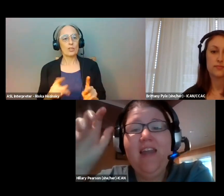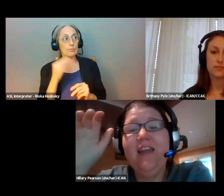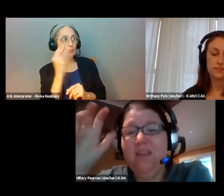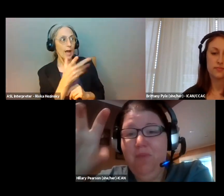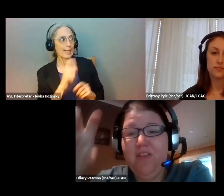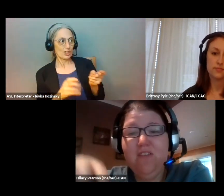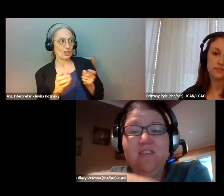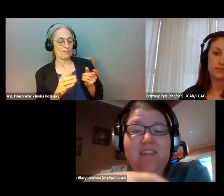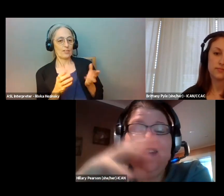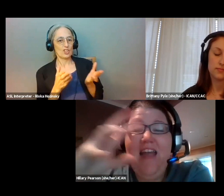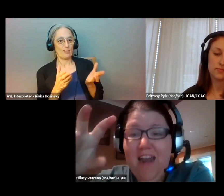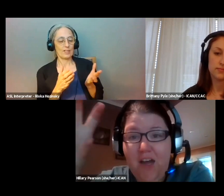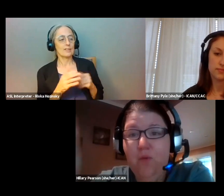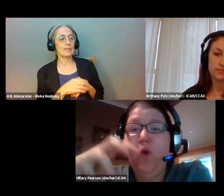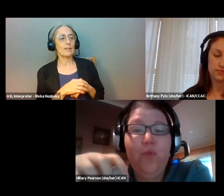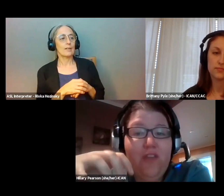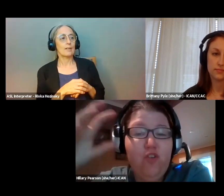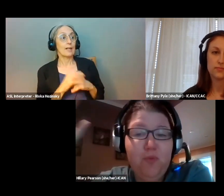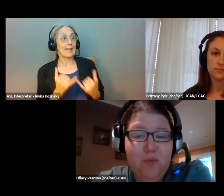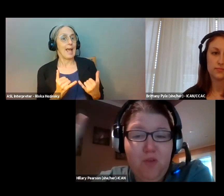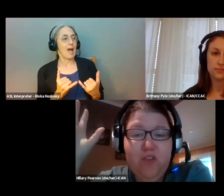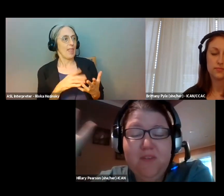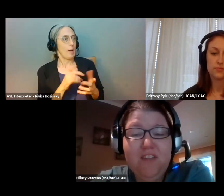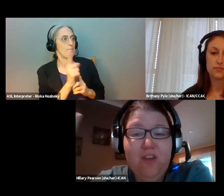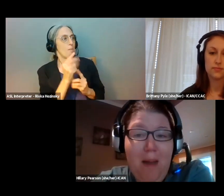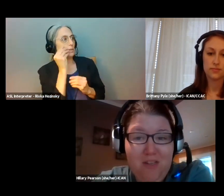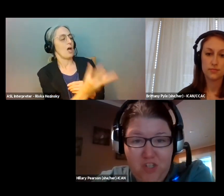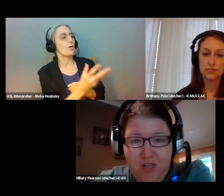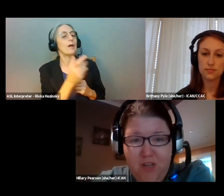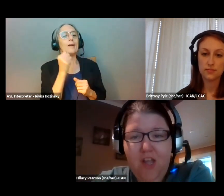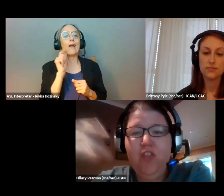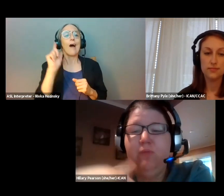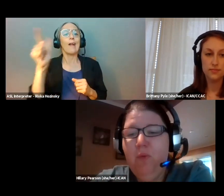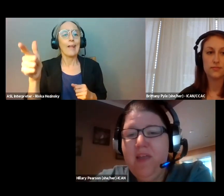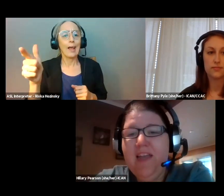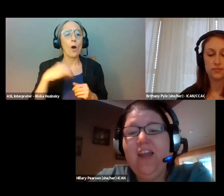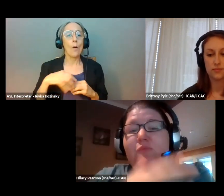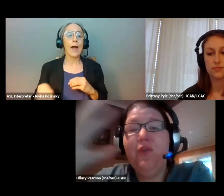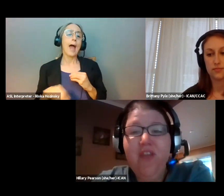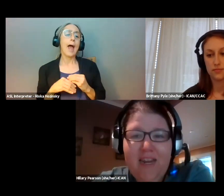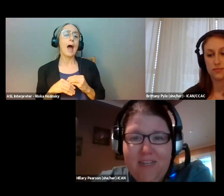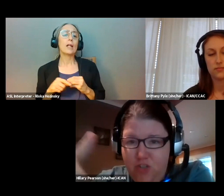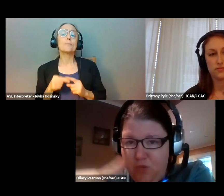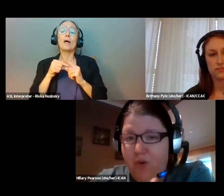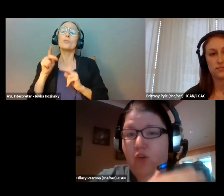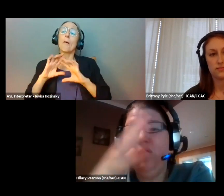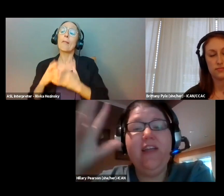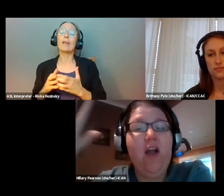and not as something that's seen as an add on or only for a specific population. The more we can kind of put that into our